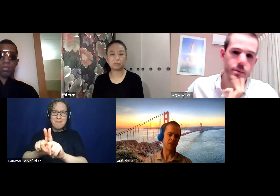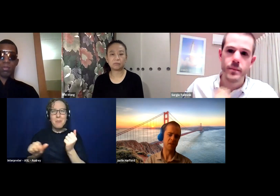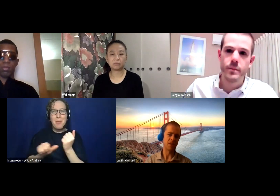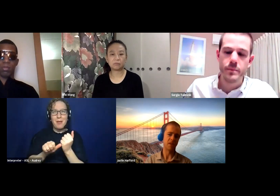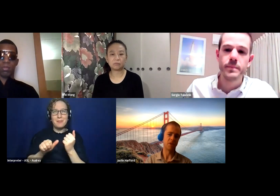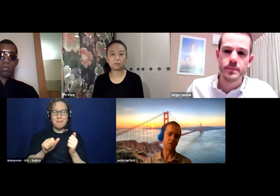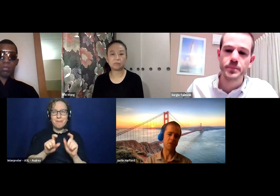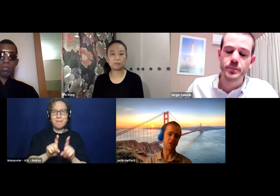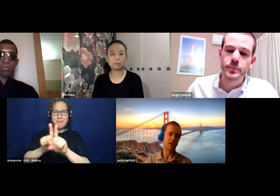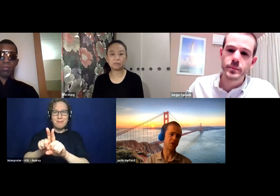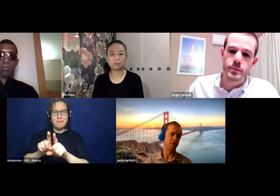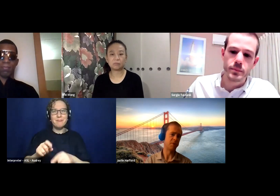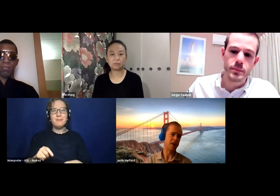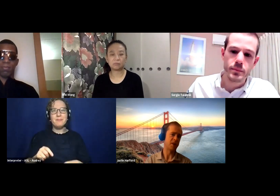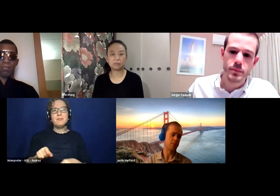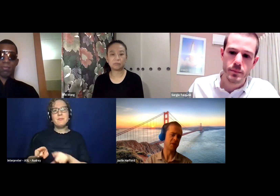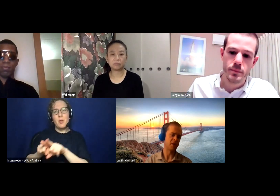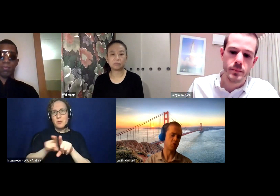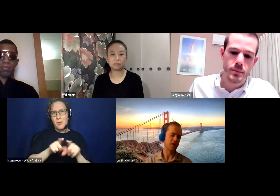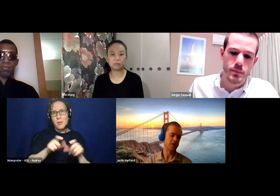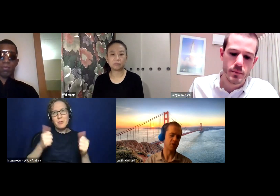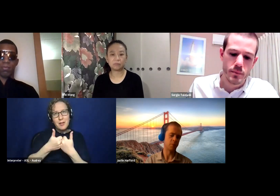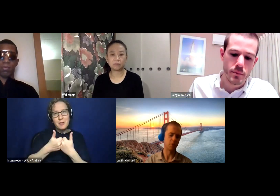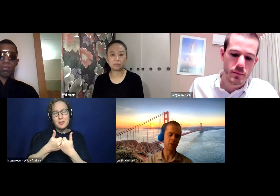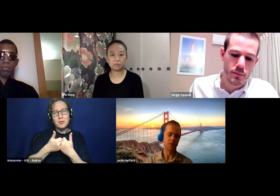and also there's the challenge too just finding someone that you trust that you can work with. So